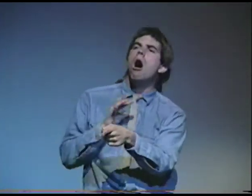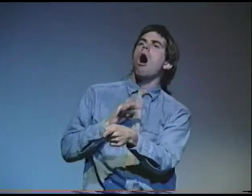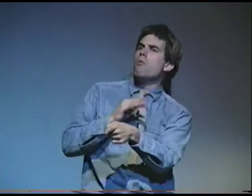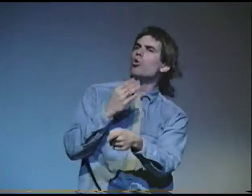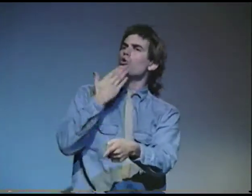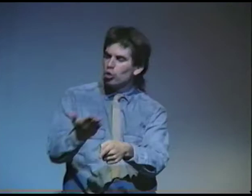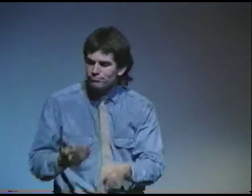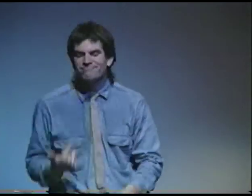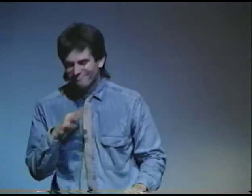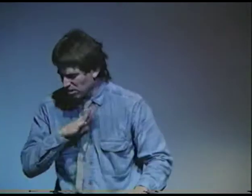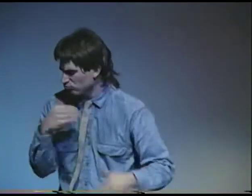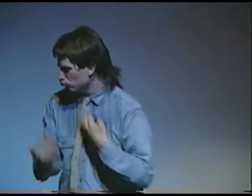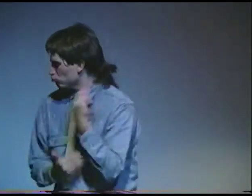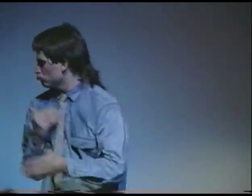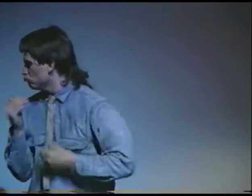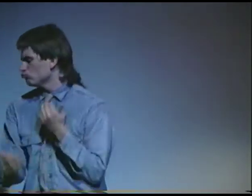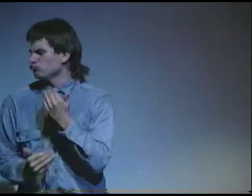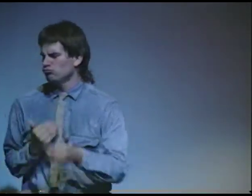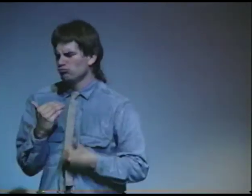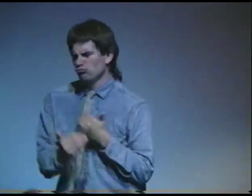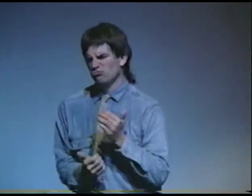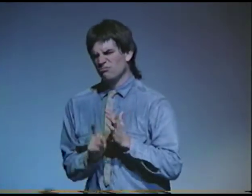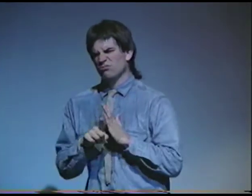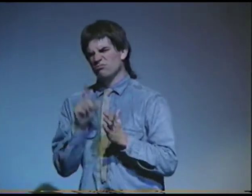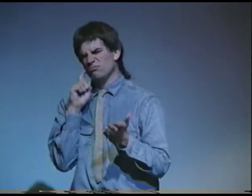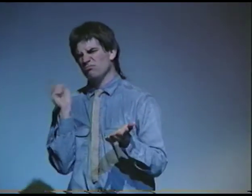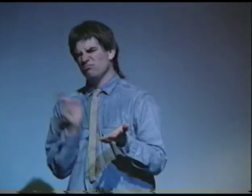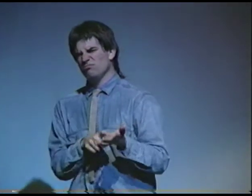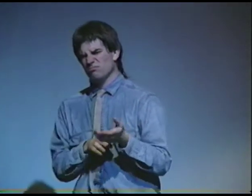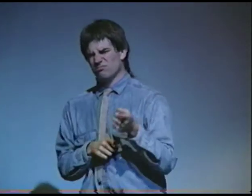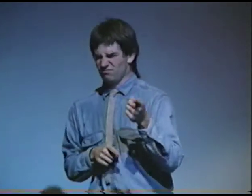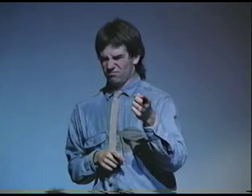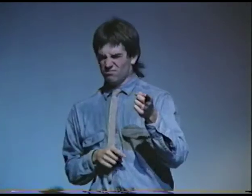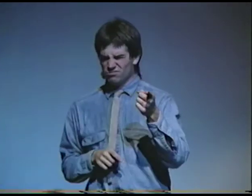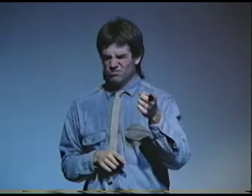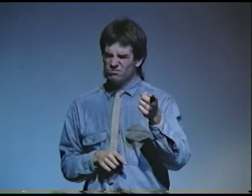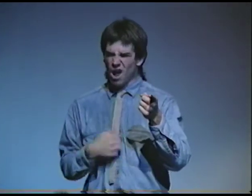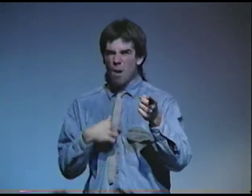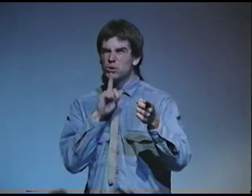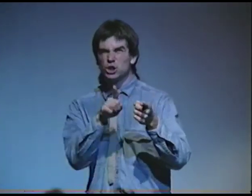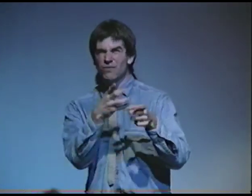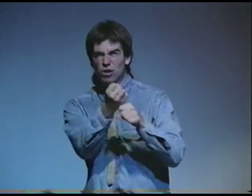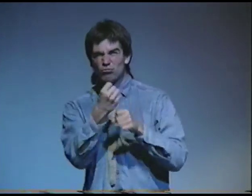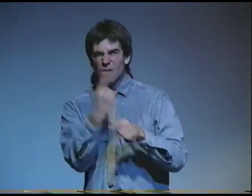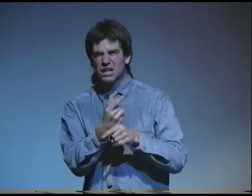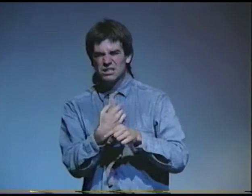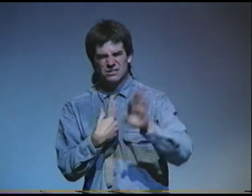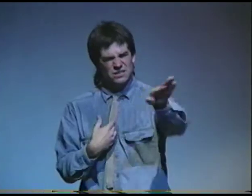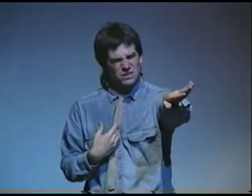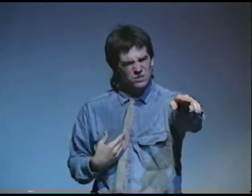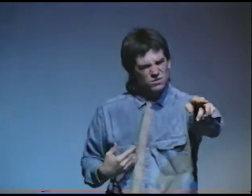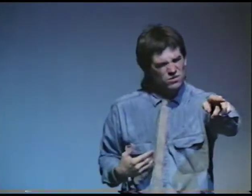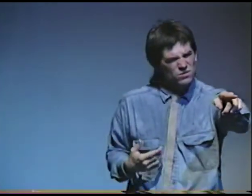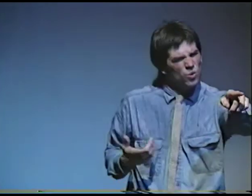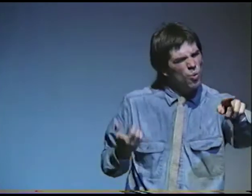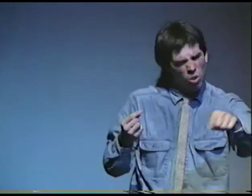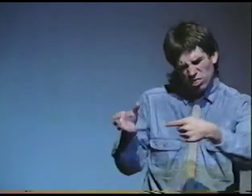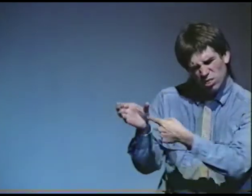And Kenny was going, oh, that's really good. And we worked on it for a while. And then I noticed I wasn't sure if he got it right.